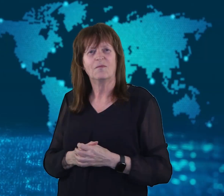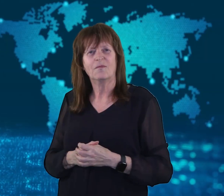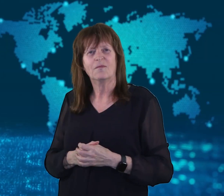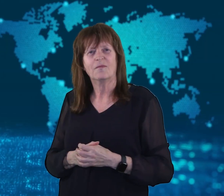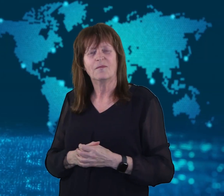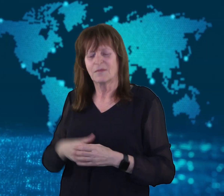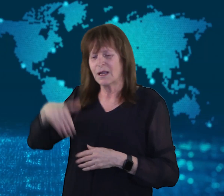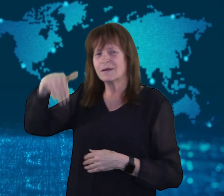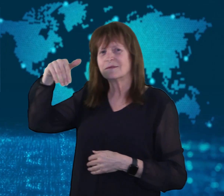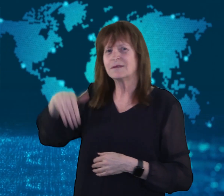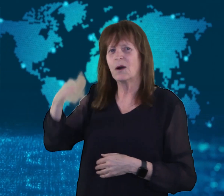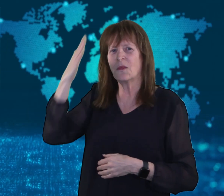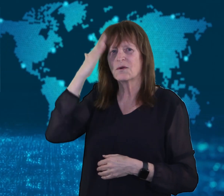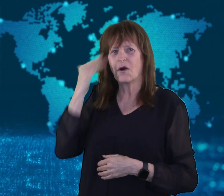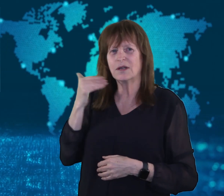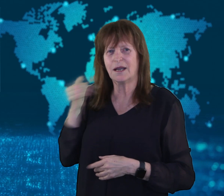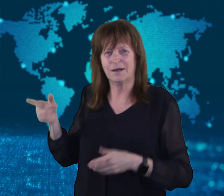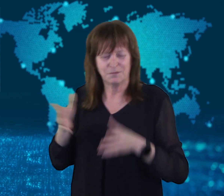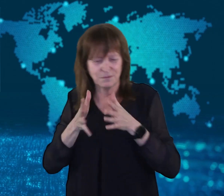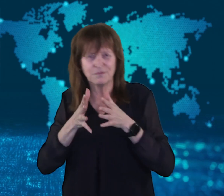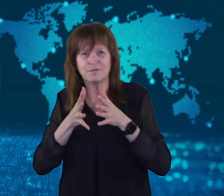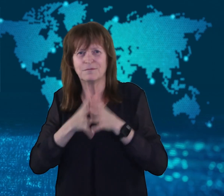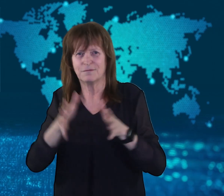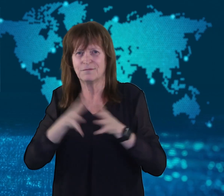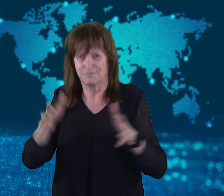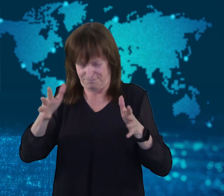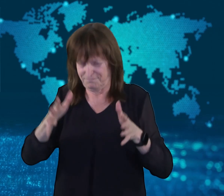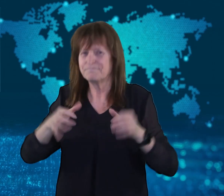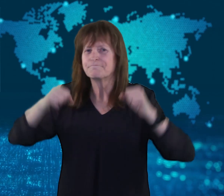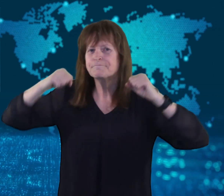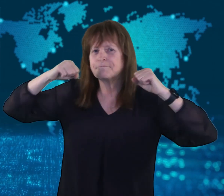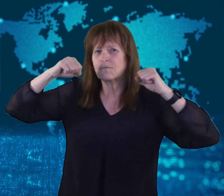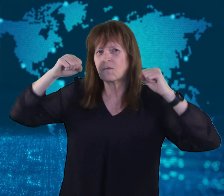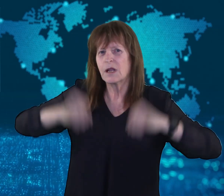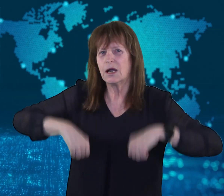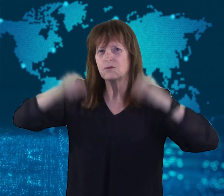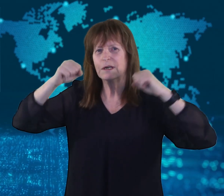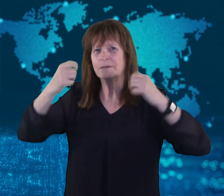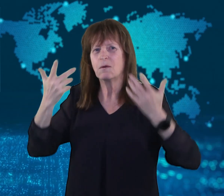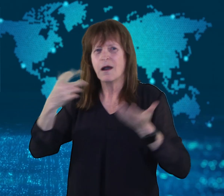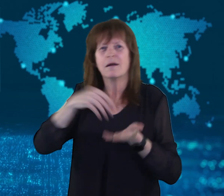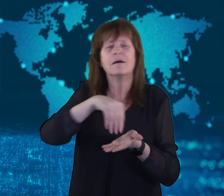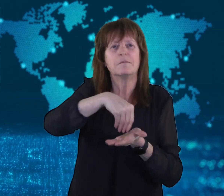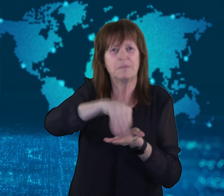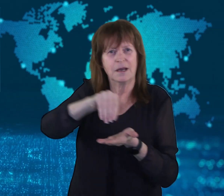[GEORGIA]: South Korea has announced an agreement to compensate citizens